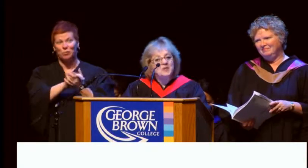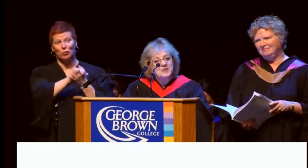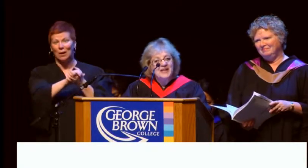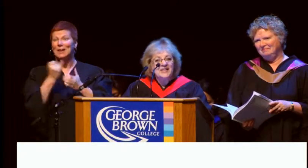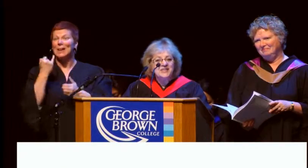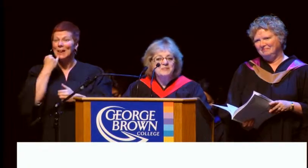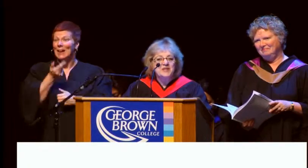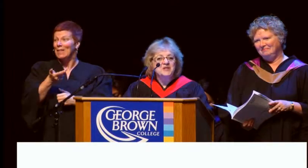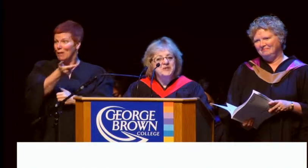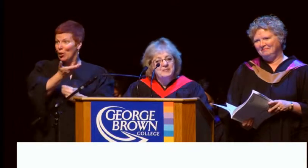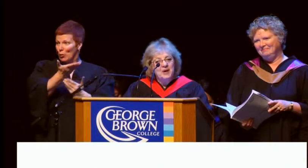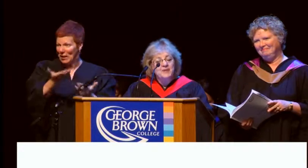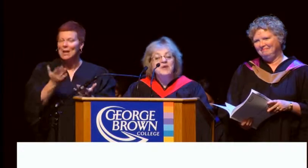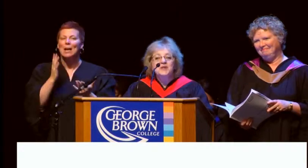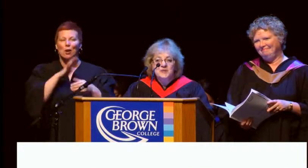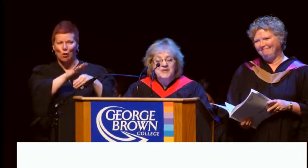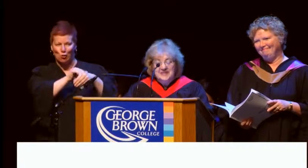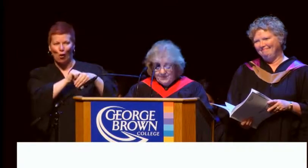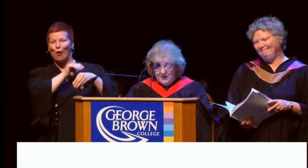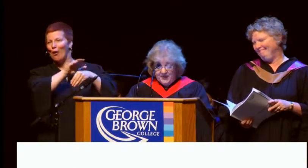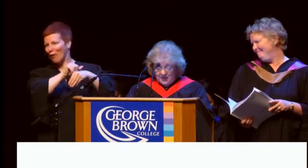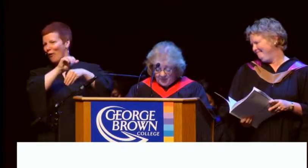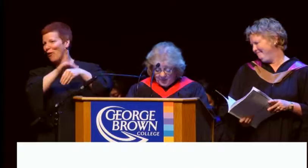WE WILL ASK THEM EACH TO COME UP TO ACCEPT THEIR AWARD.